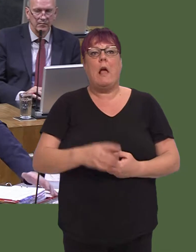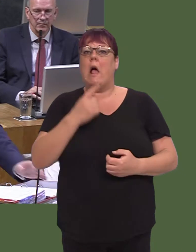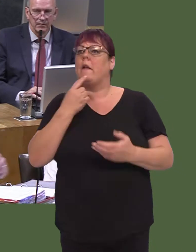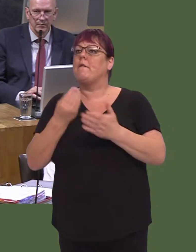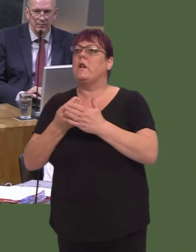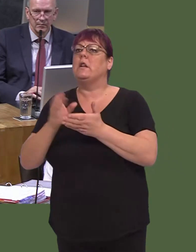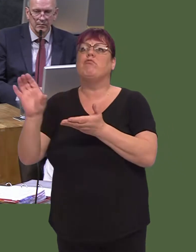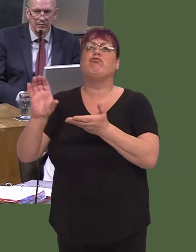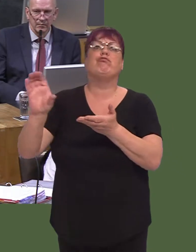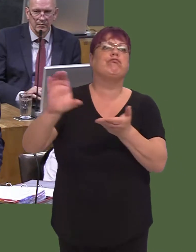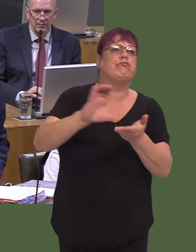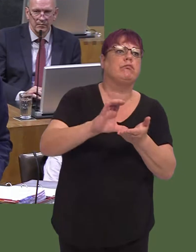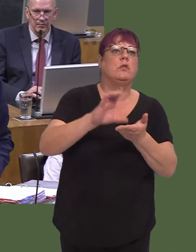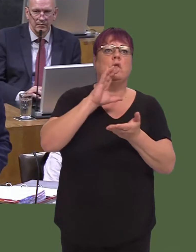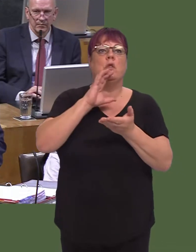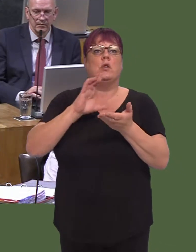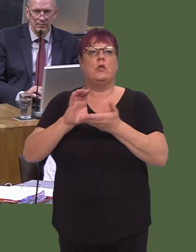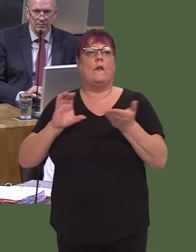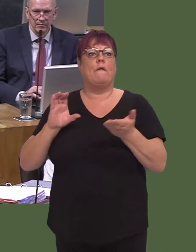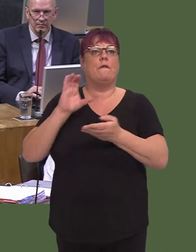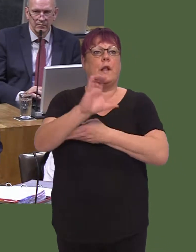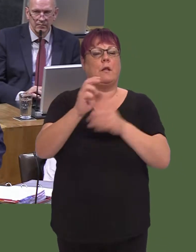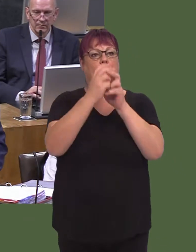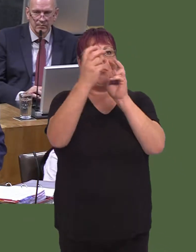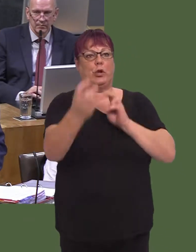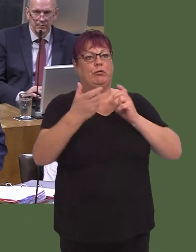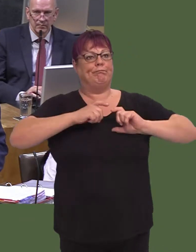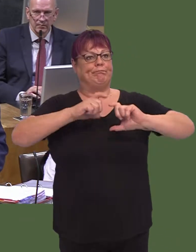in helping to identify potential sources of funding to help meet the current funding shortfall